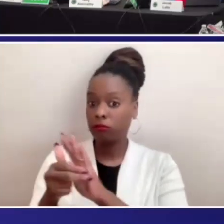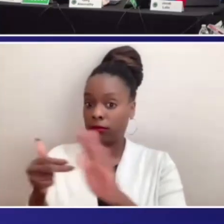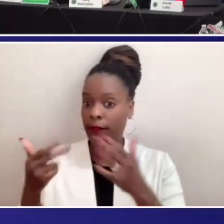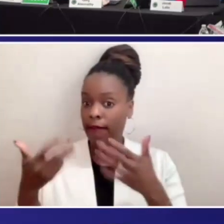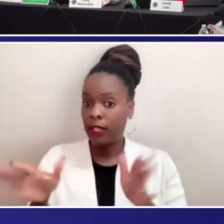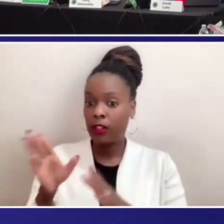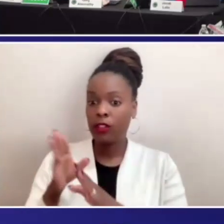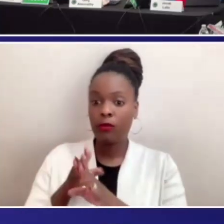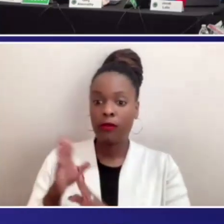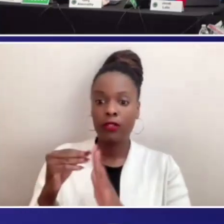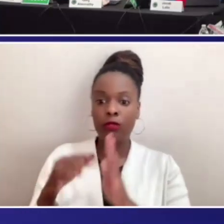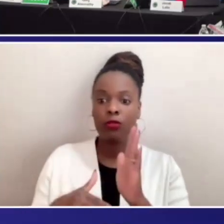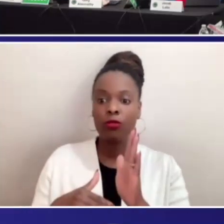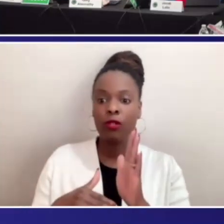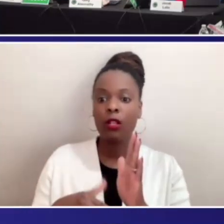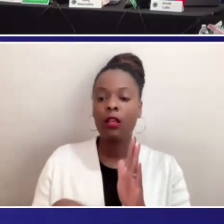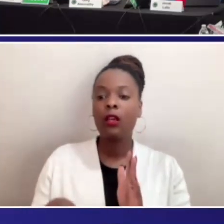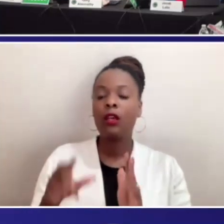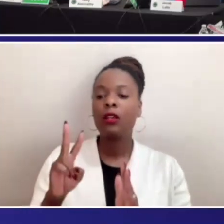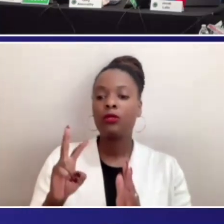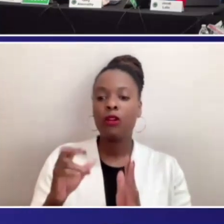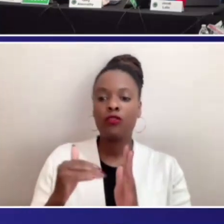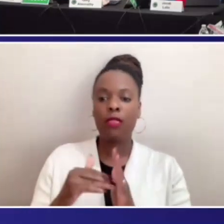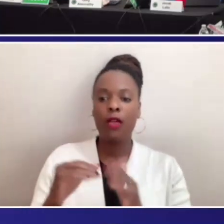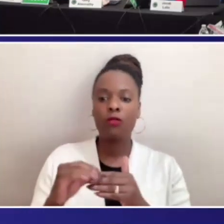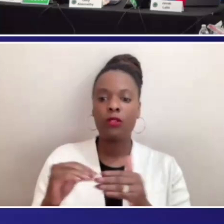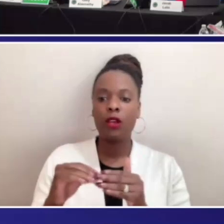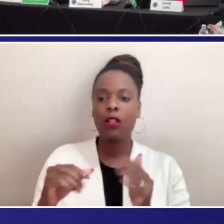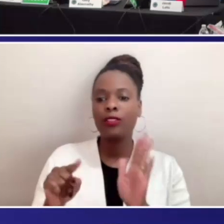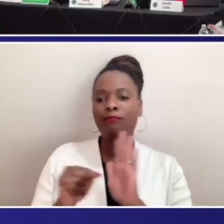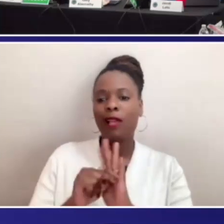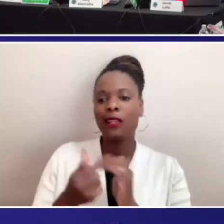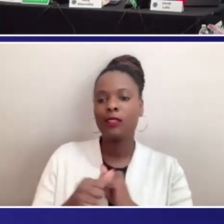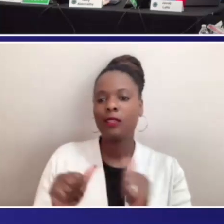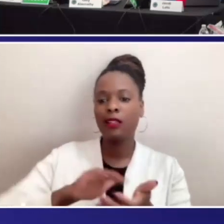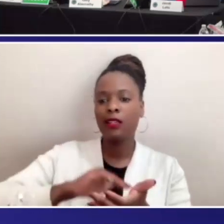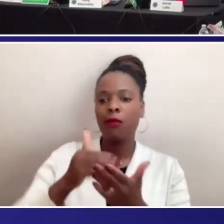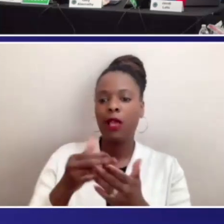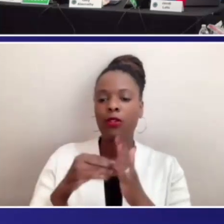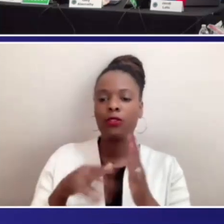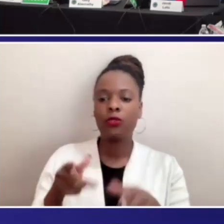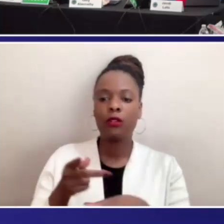student. (5) notwithstanding paragraph (l) I think that's an (l) of the section